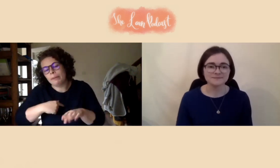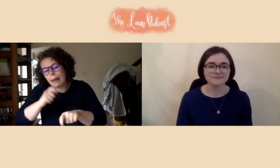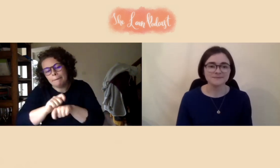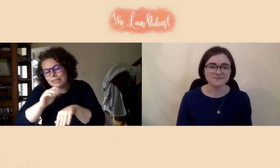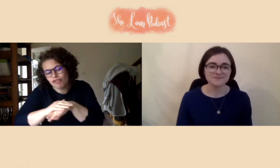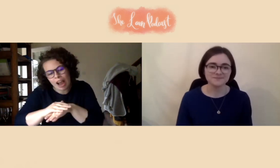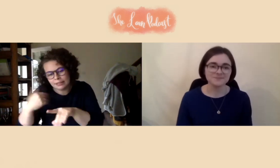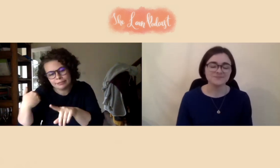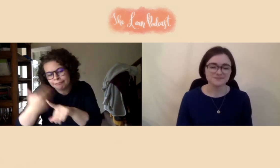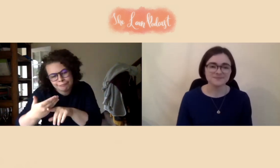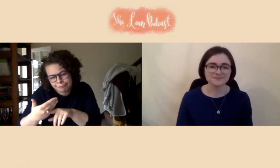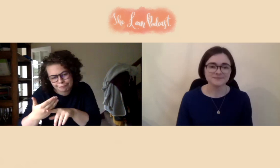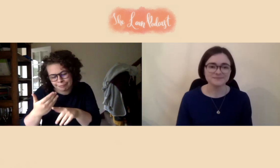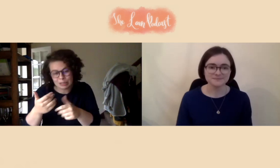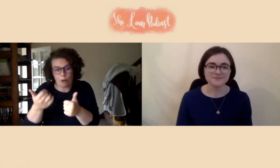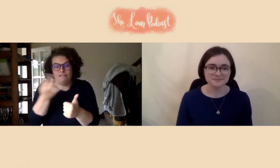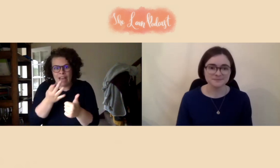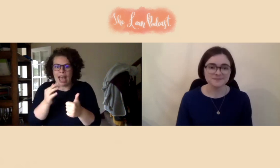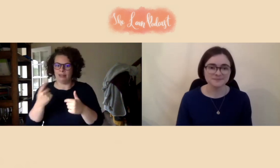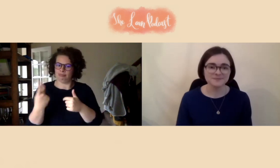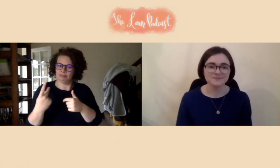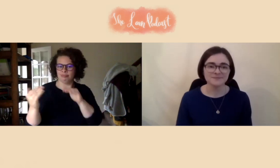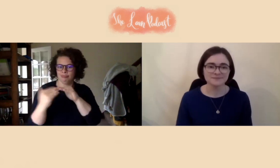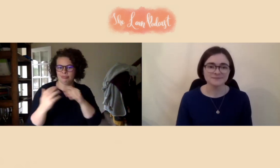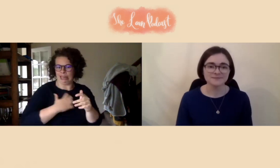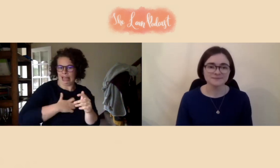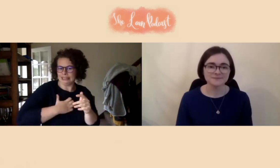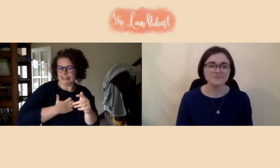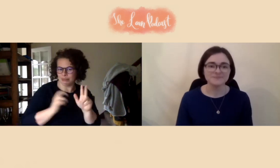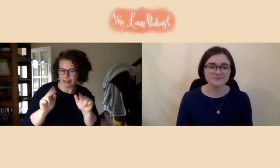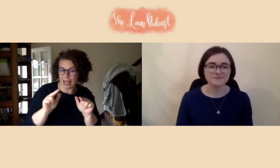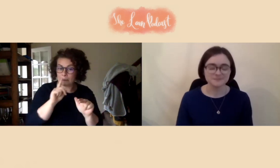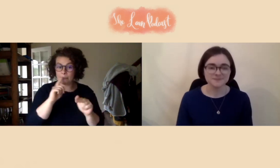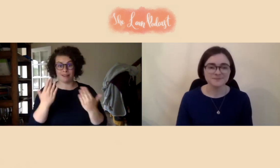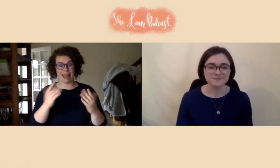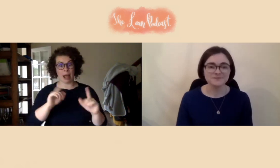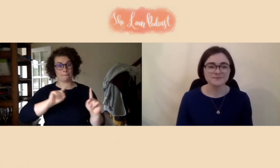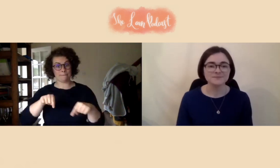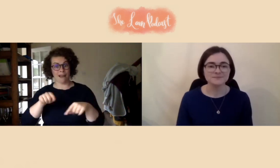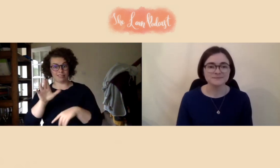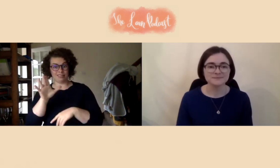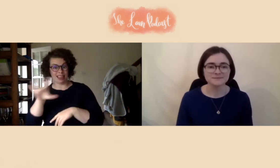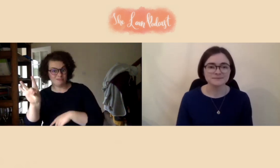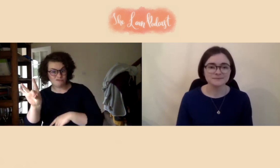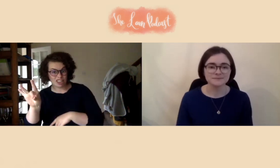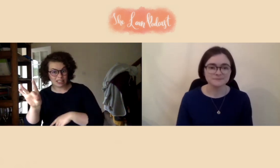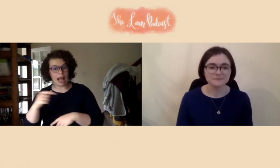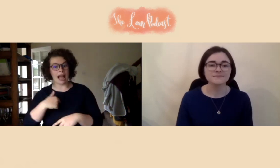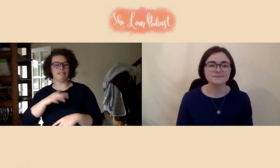But even then, when I came back home and I actually now have my own office space in my house.